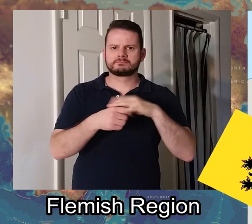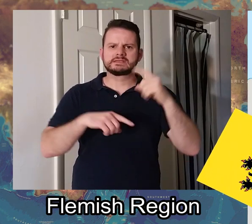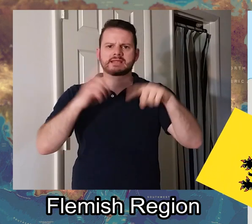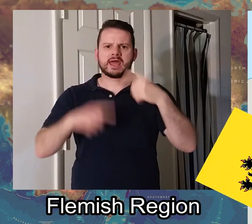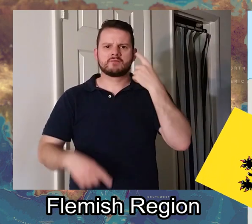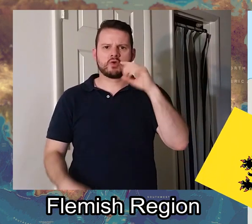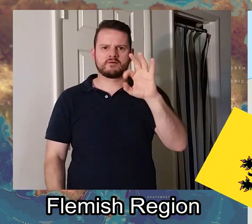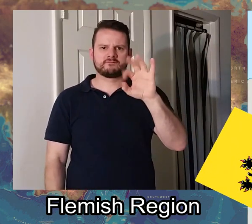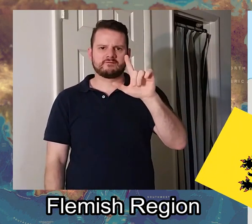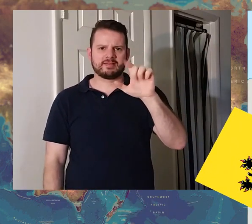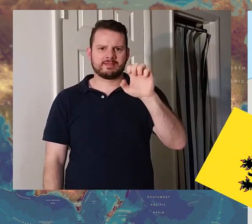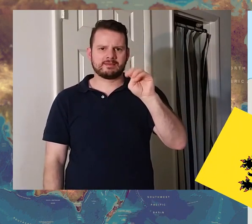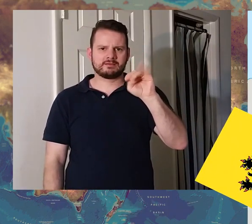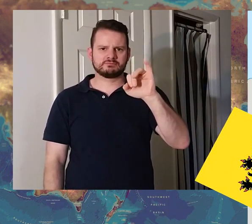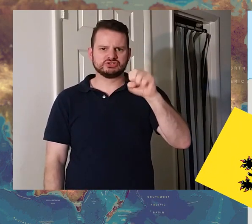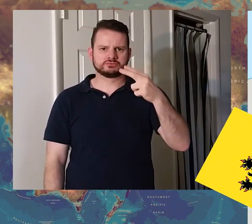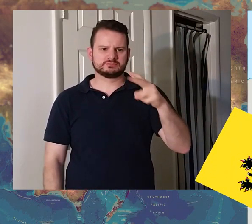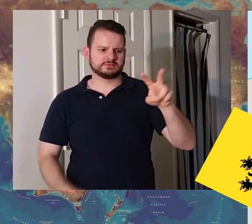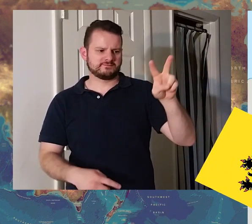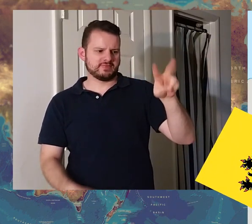The sign for Flemish is...